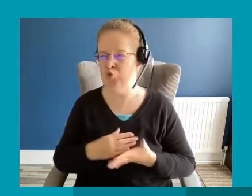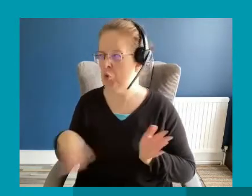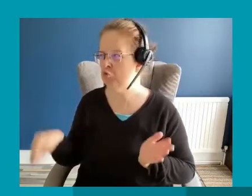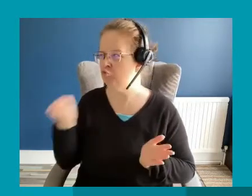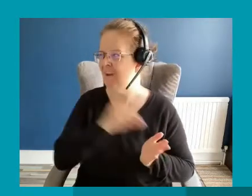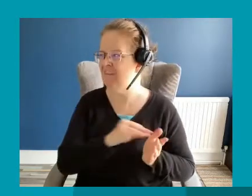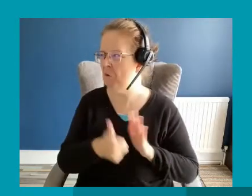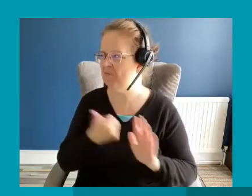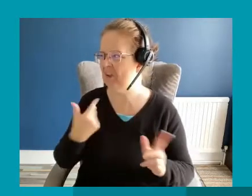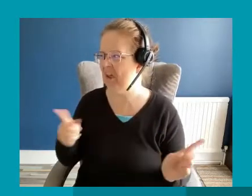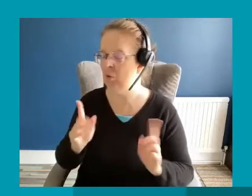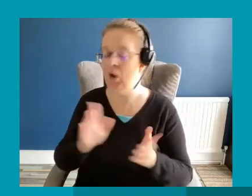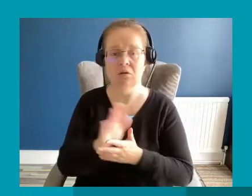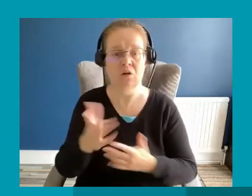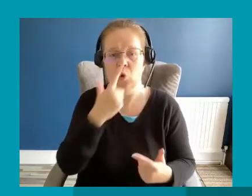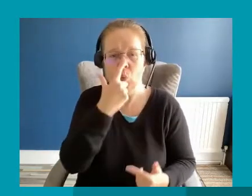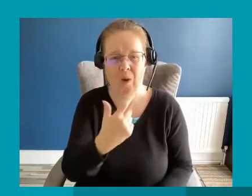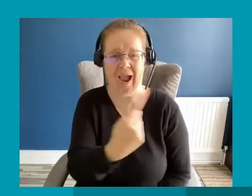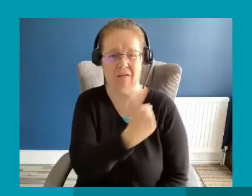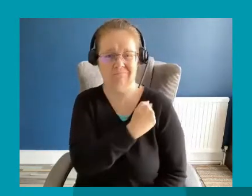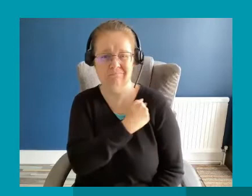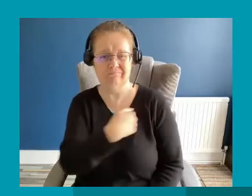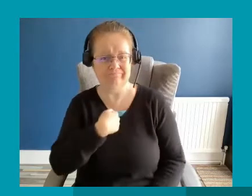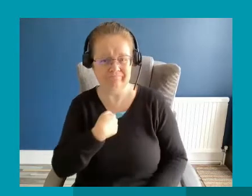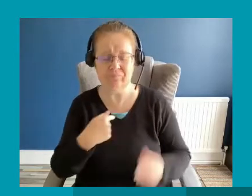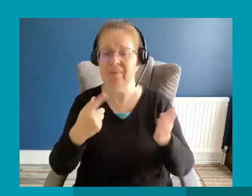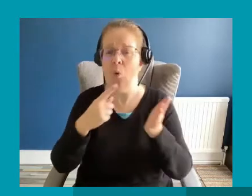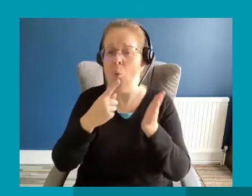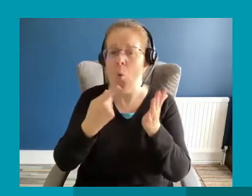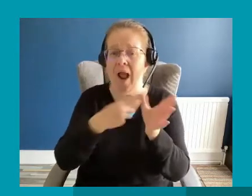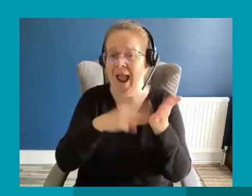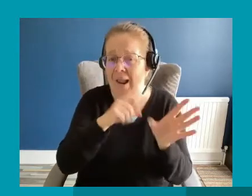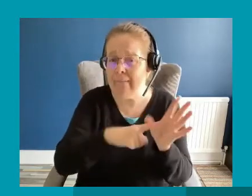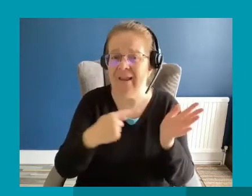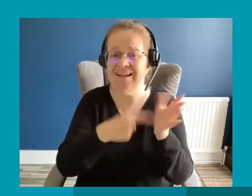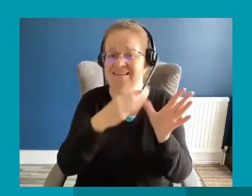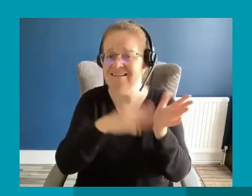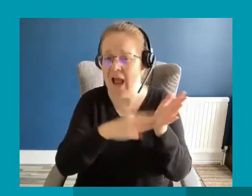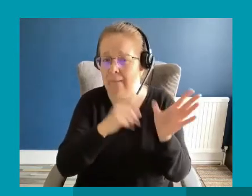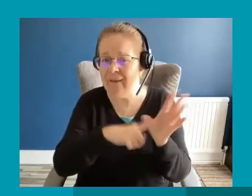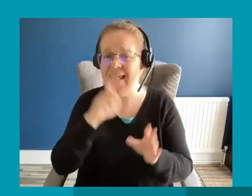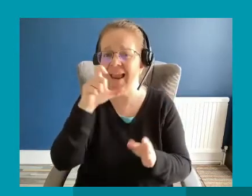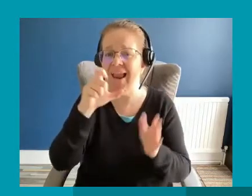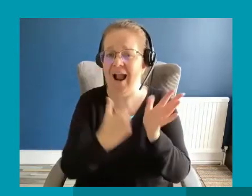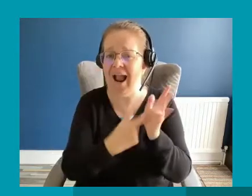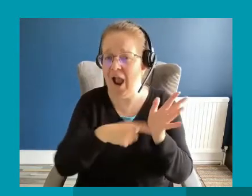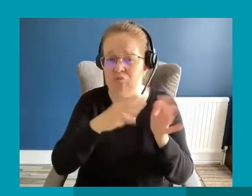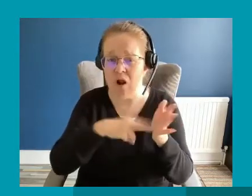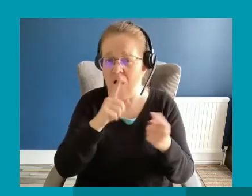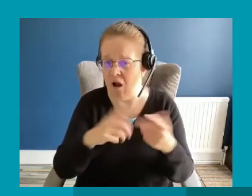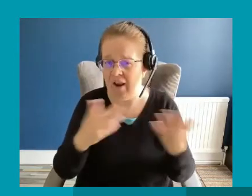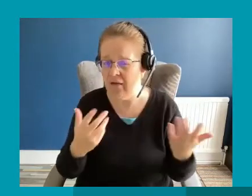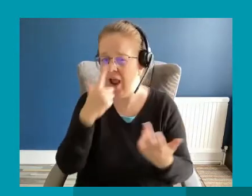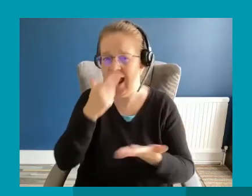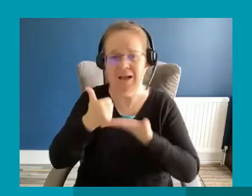more than happy to help you here. Don't forget you've got lots of other traits that make you desirable. Again,